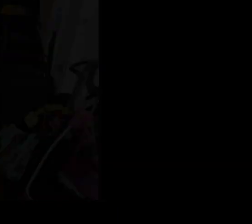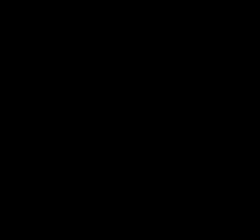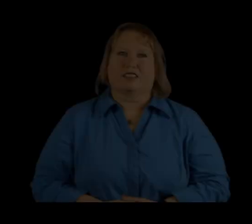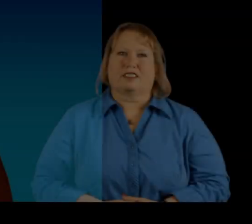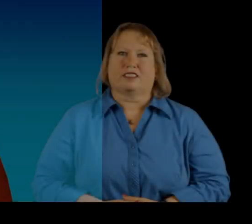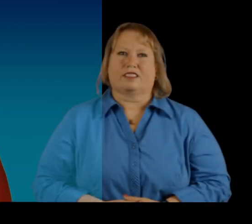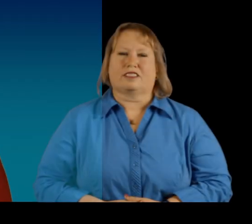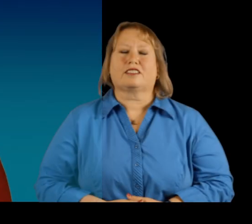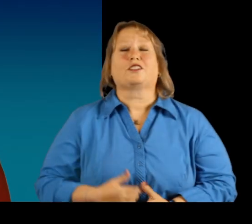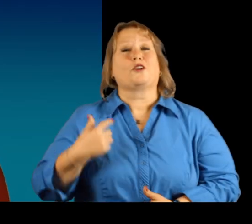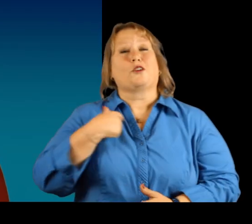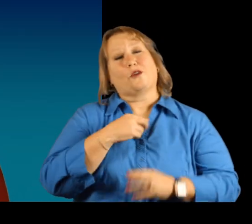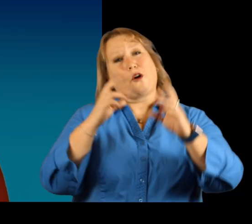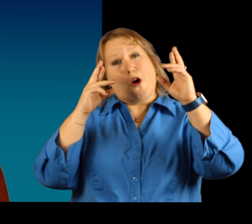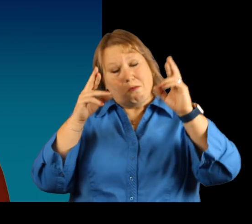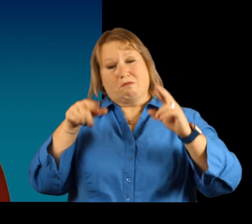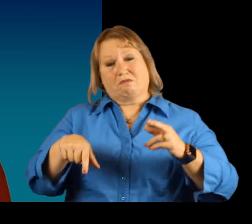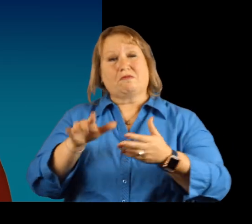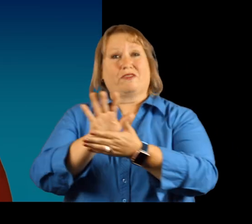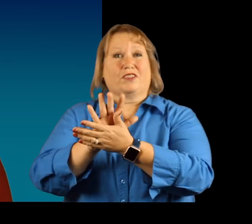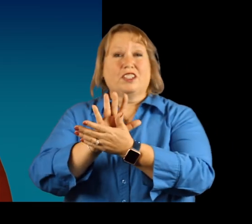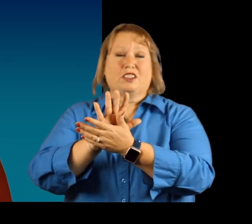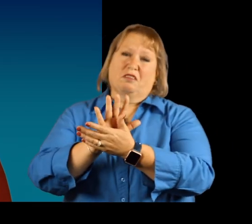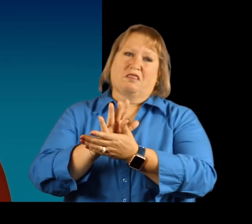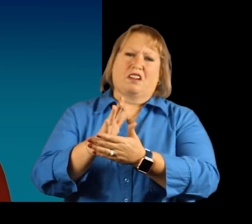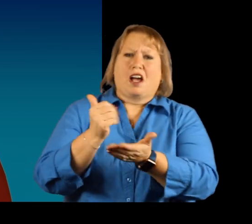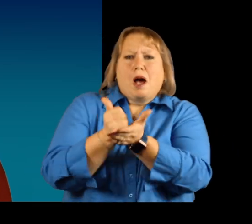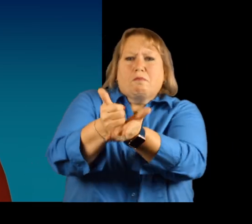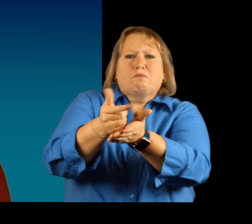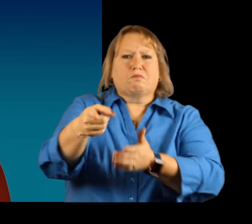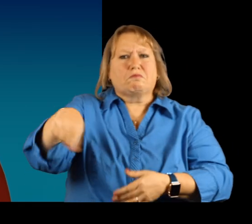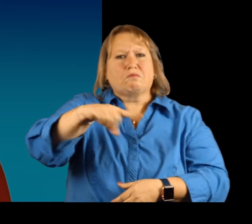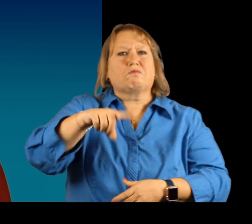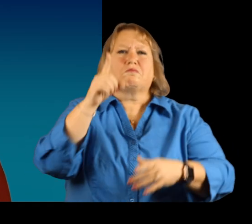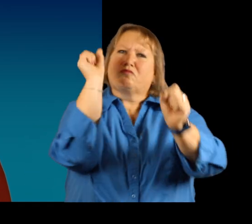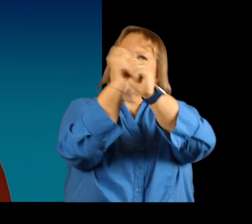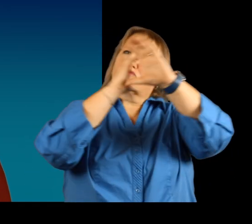We hope that this video has given you a glimpse of what makes up an initial